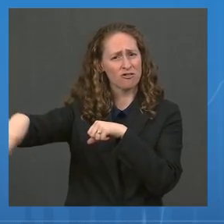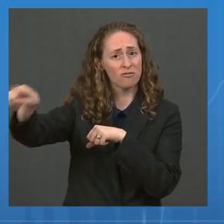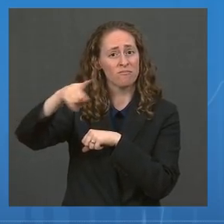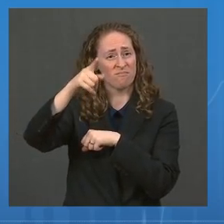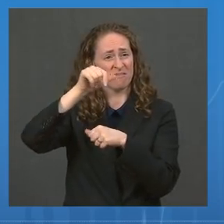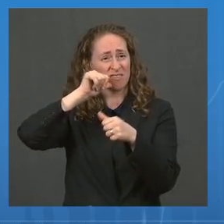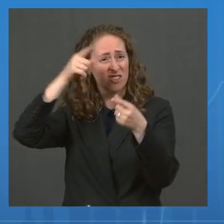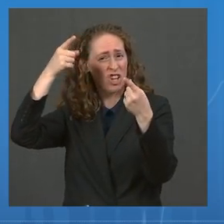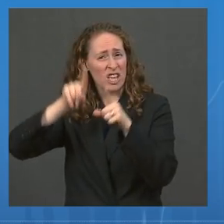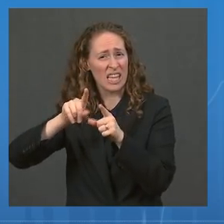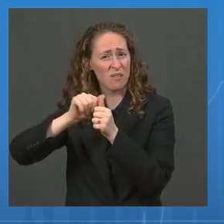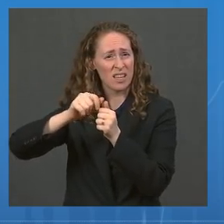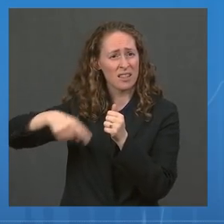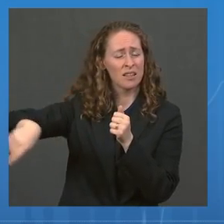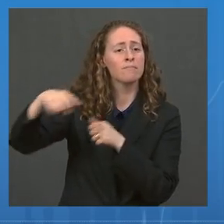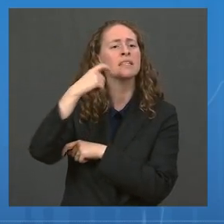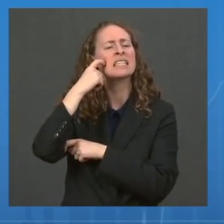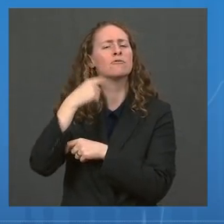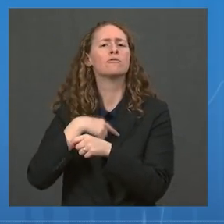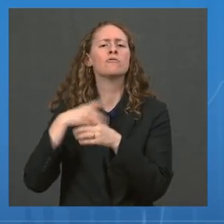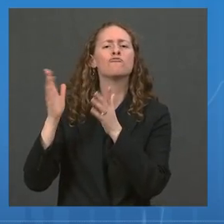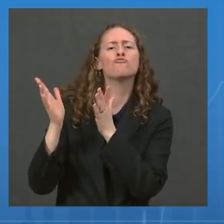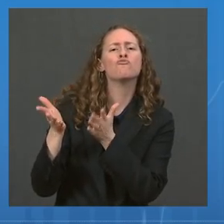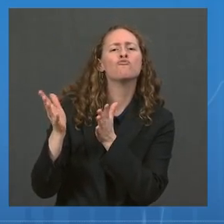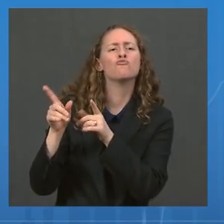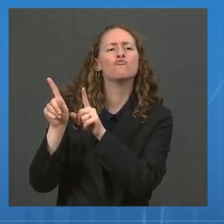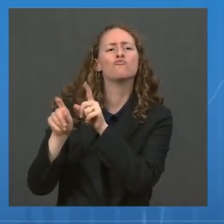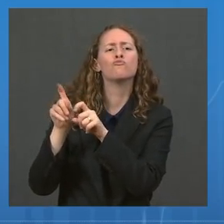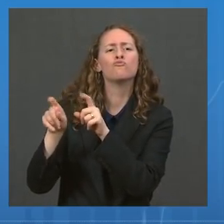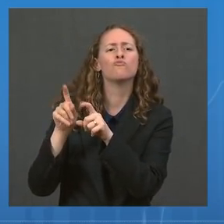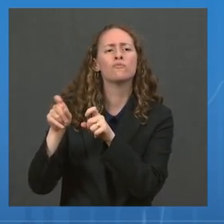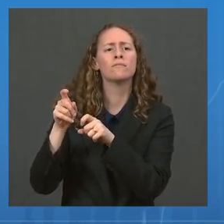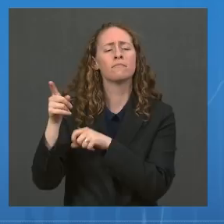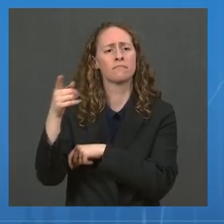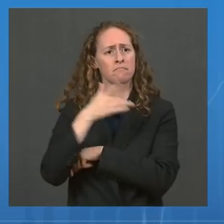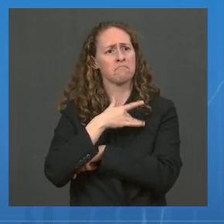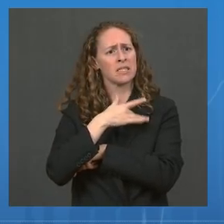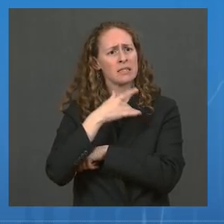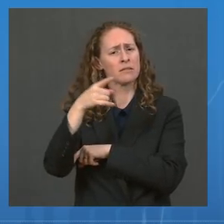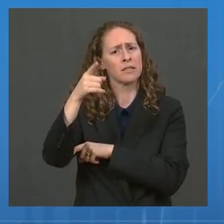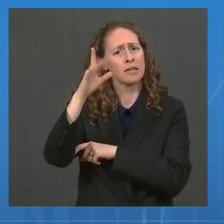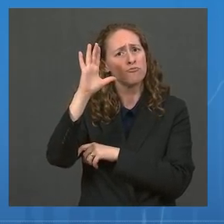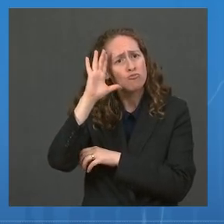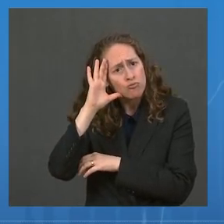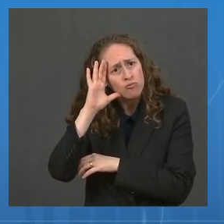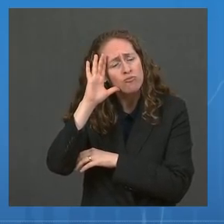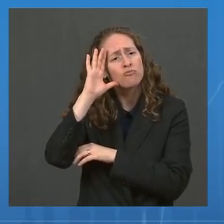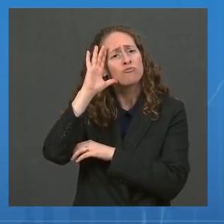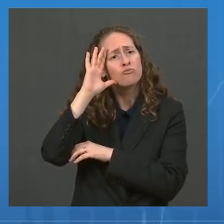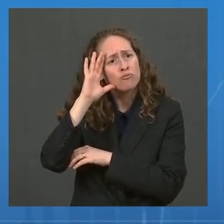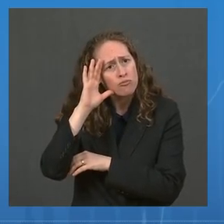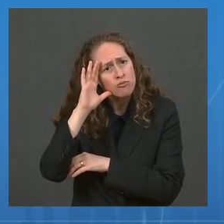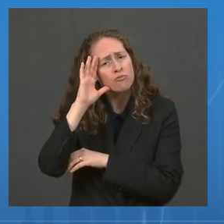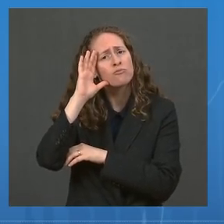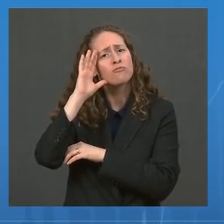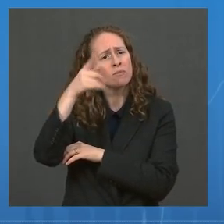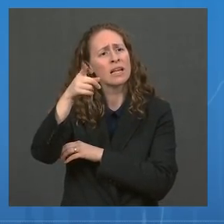and she said she actually felt like you listened, and by putting the "may" language in there, that you really took what she was worried about, at least, into account.